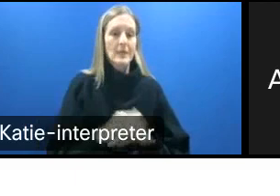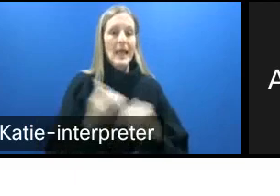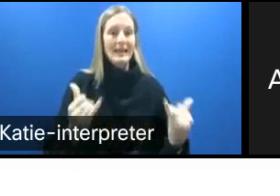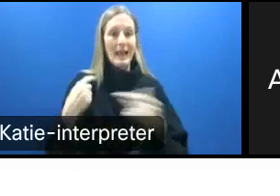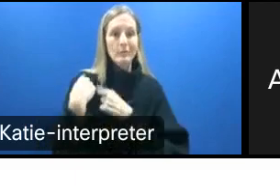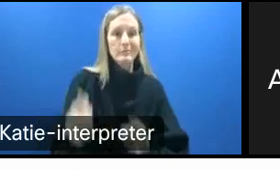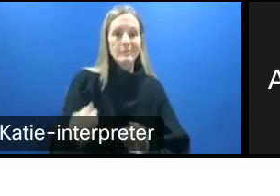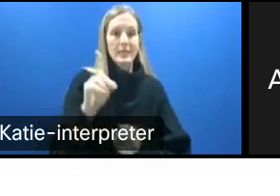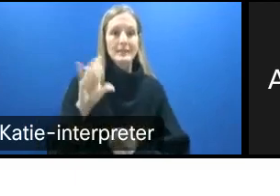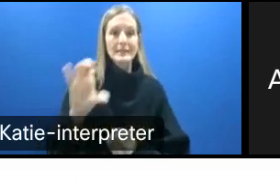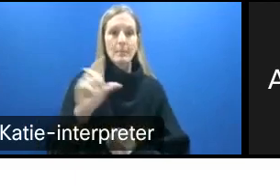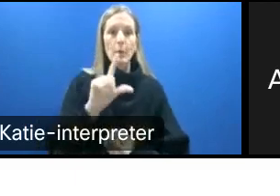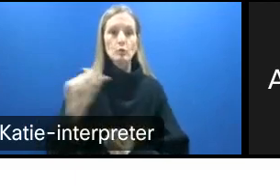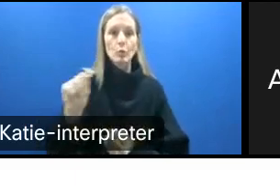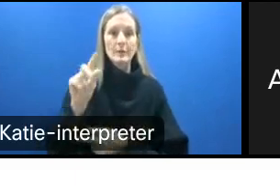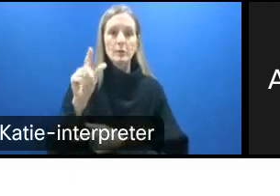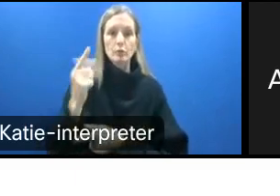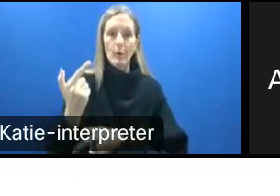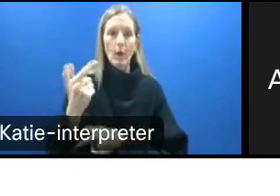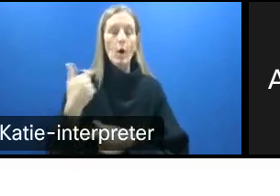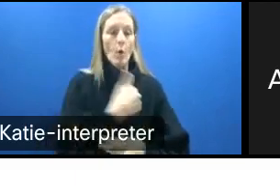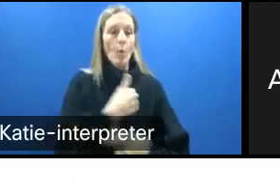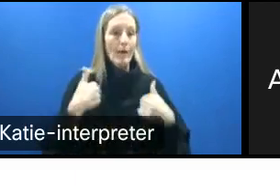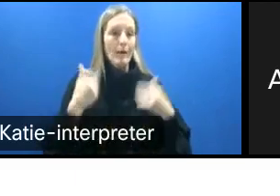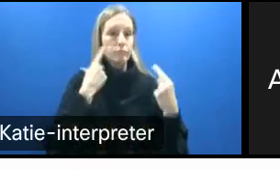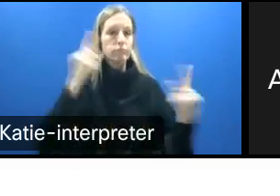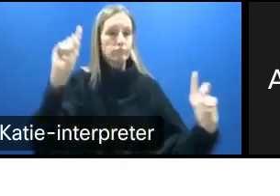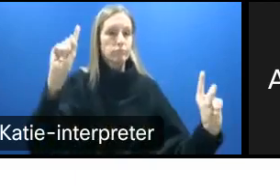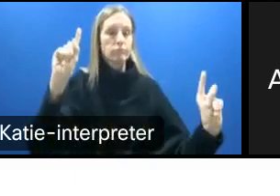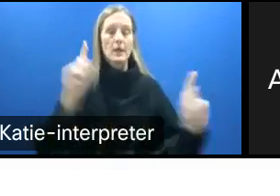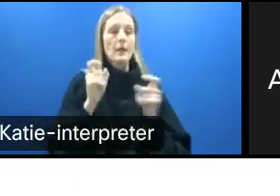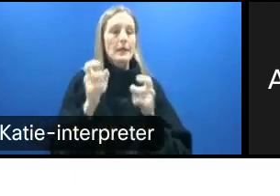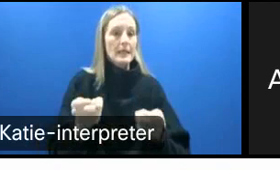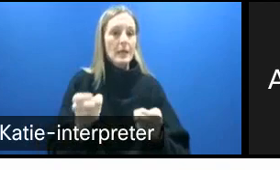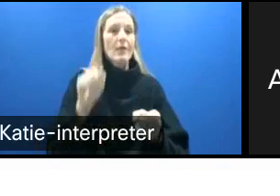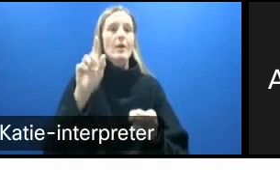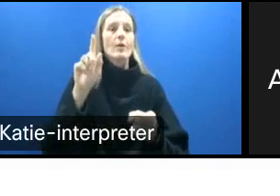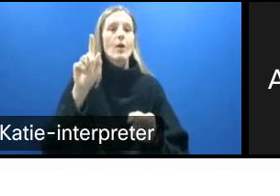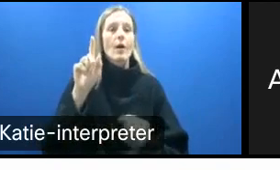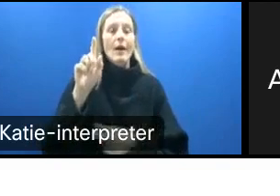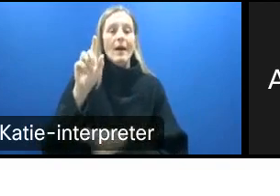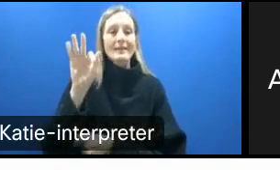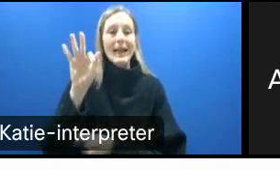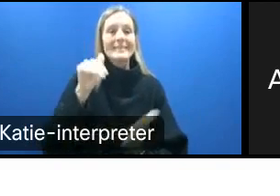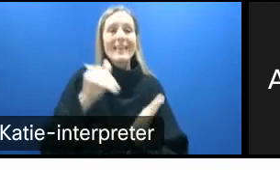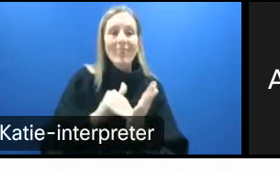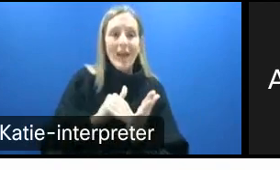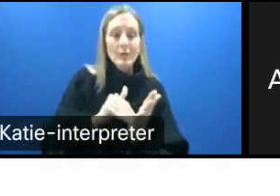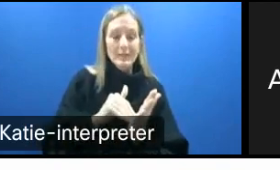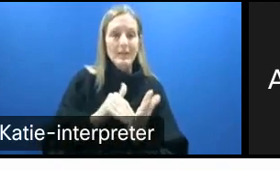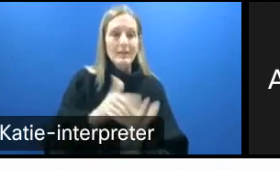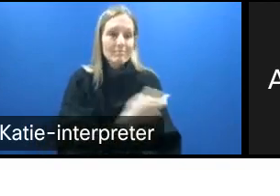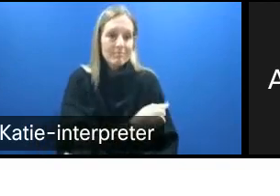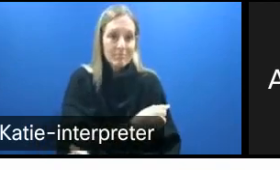The facility has successfully administered nearly 19,000 doses of the modern vaccine to children and adults.